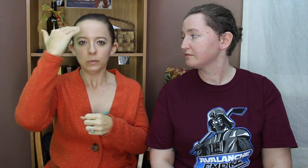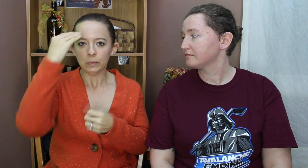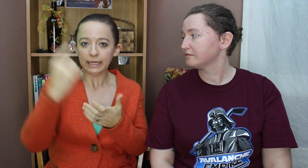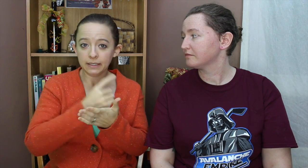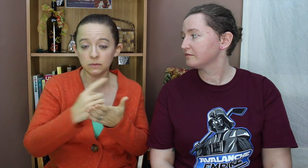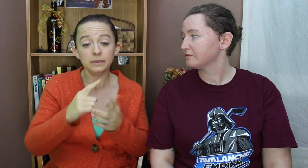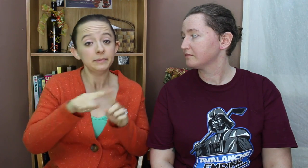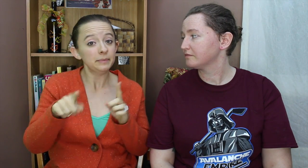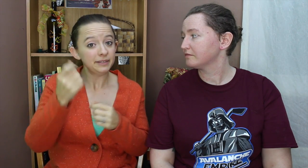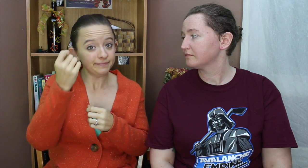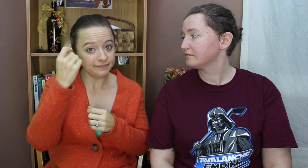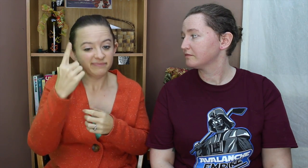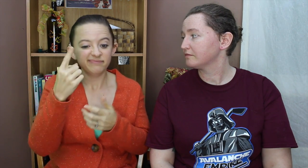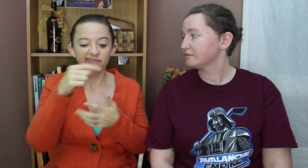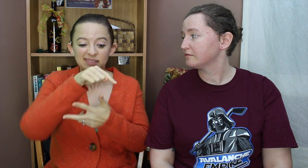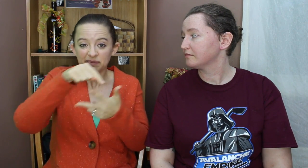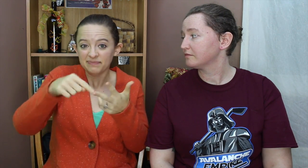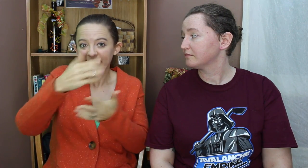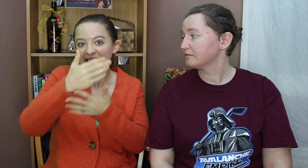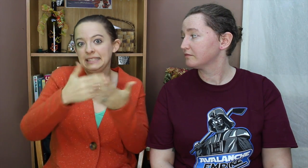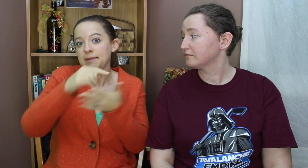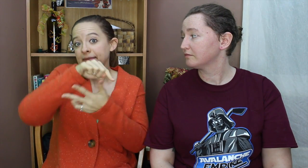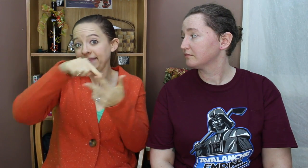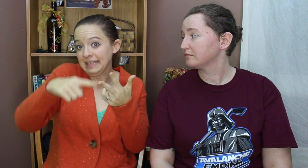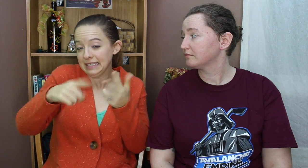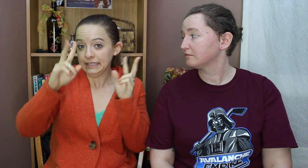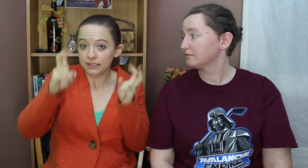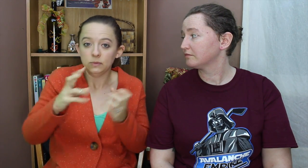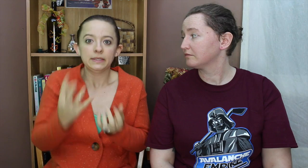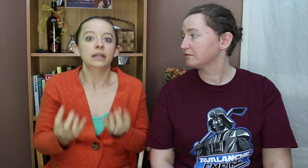of Deaf Awareness Week. But remember,